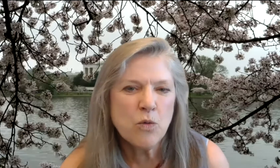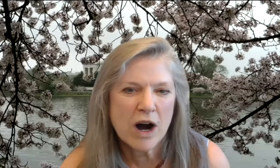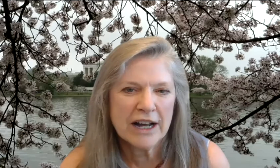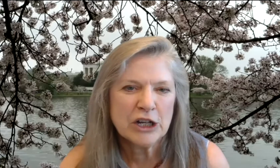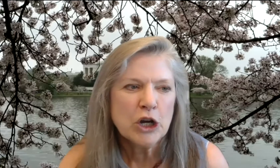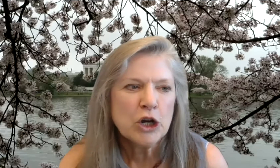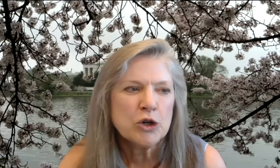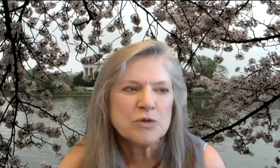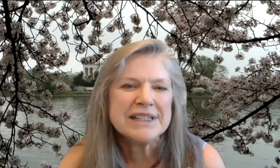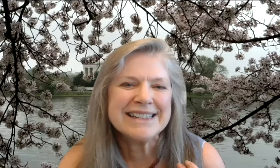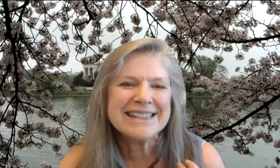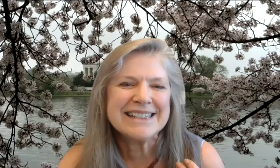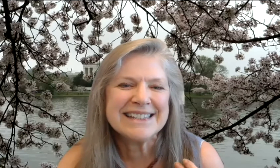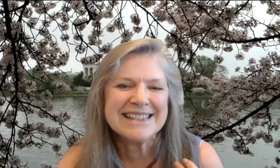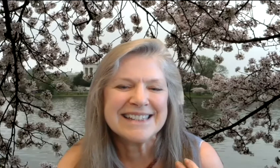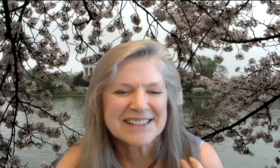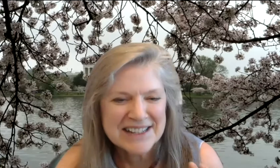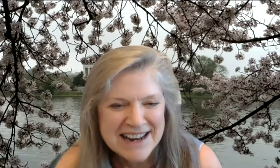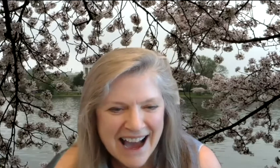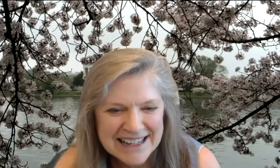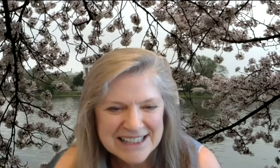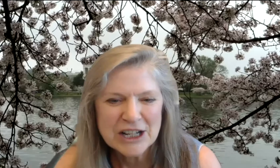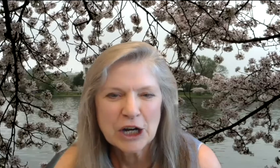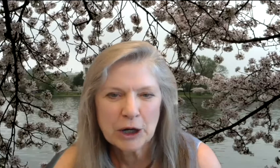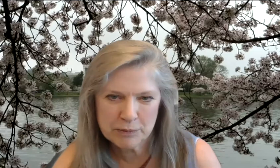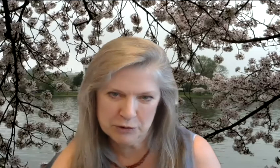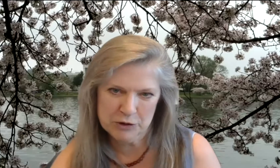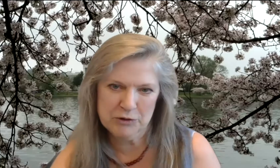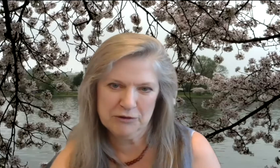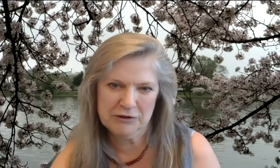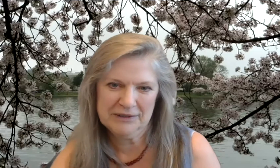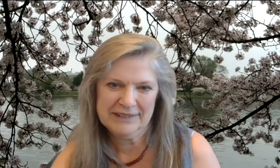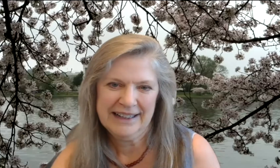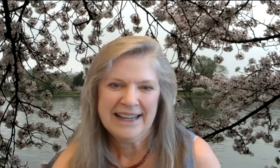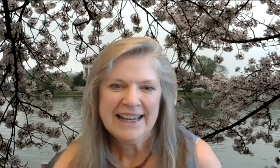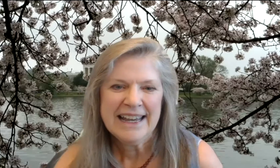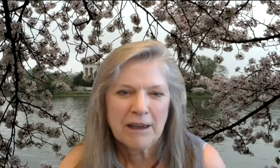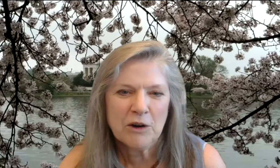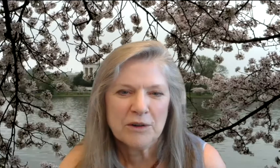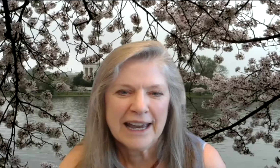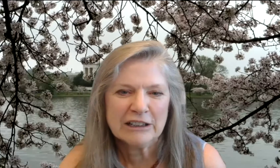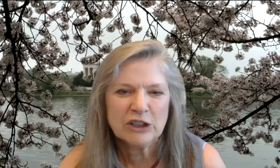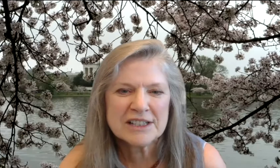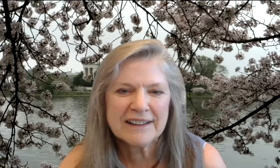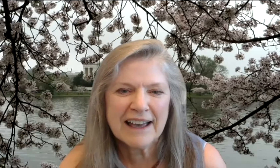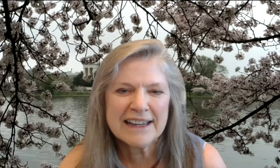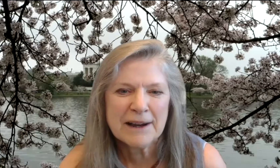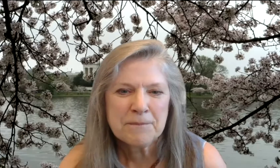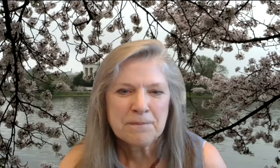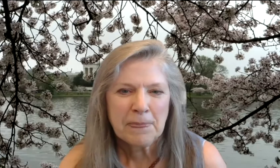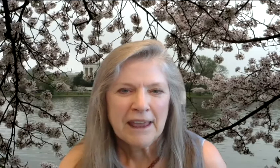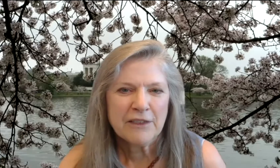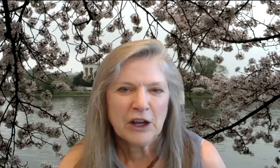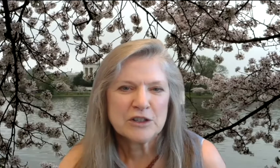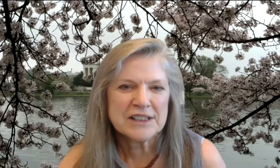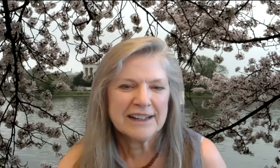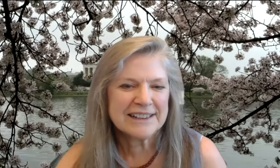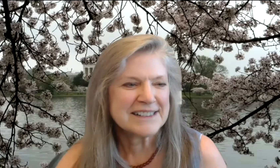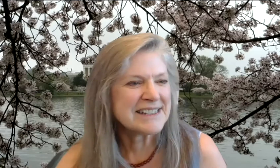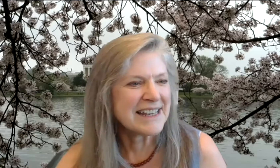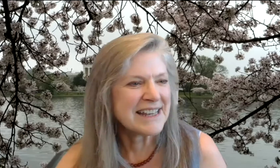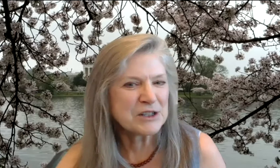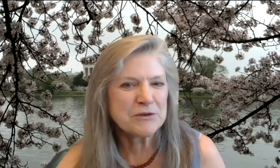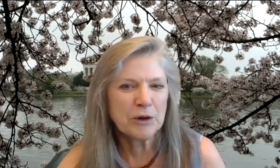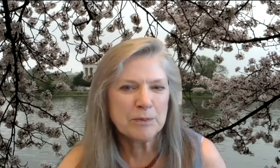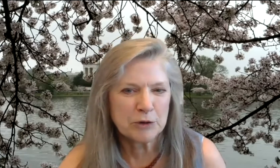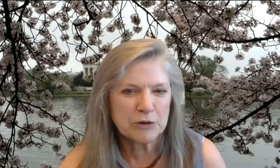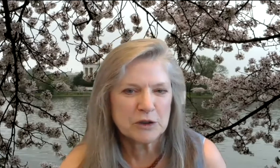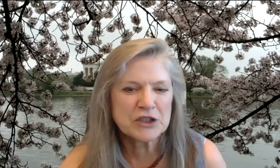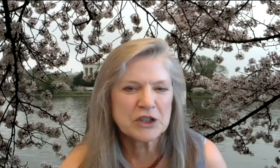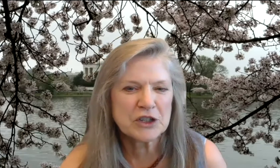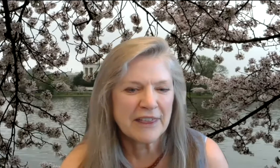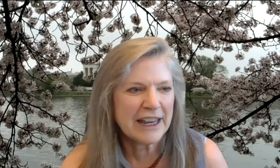anyone who does not approve? Okay. It looks like there’s a consensus for approval. Thank